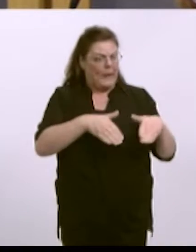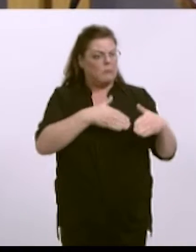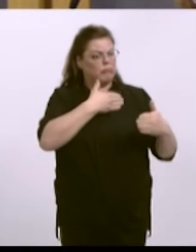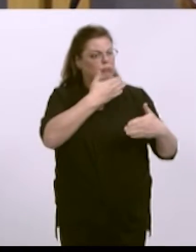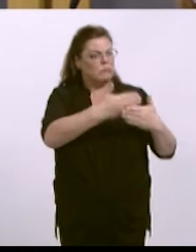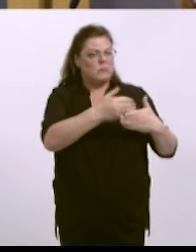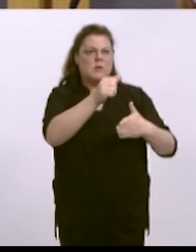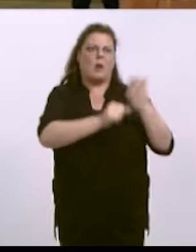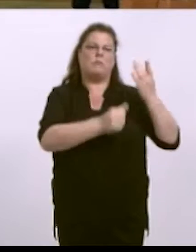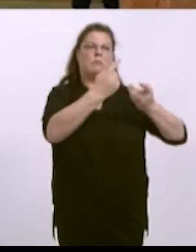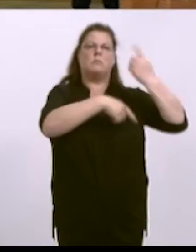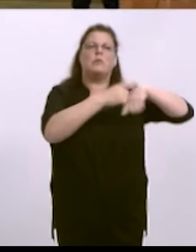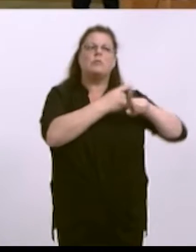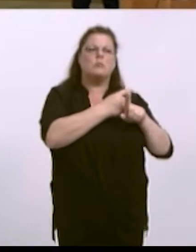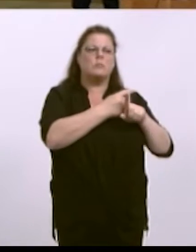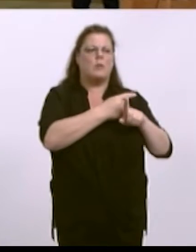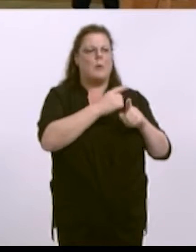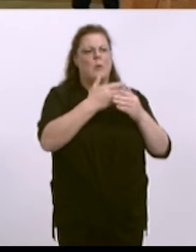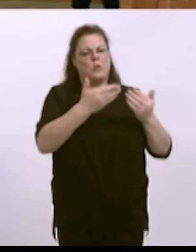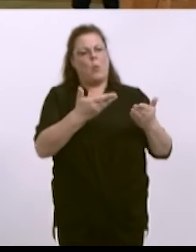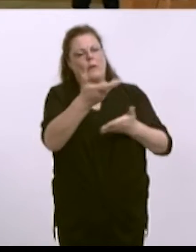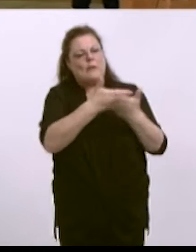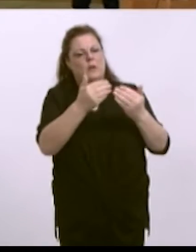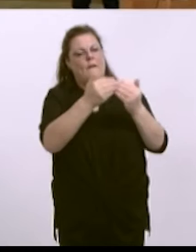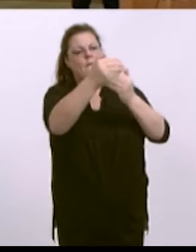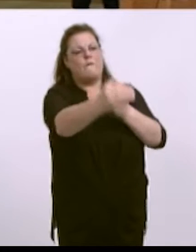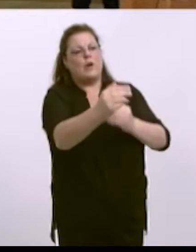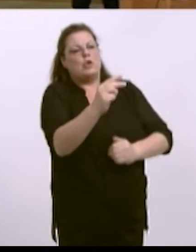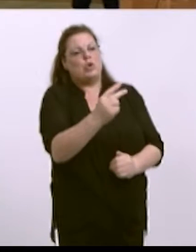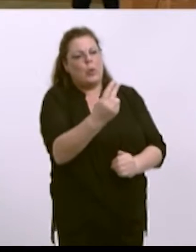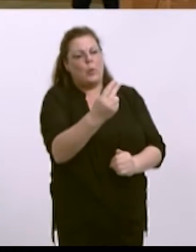last year. Itís to do with phase 2 and the way that the franchise, the agreement on the